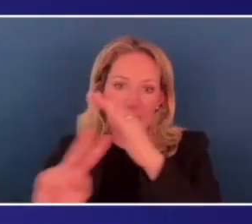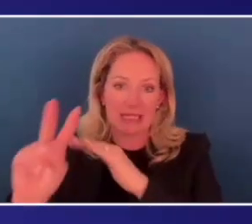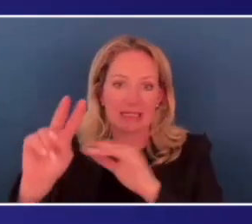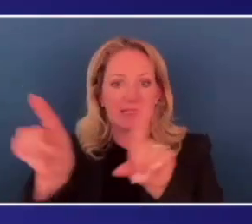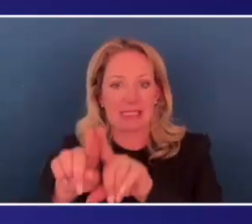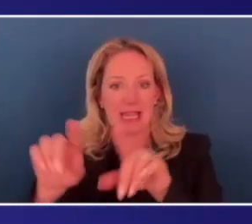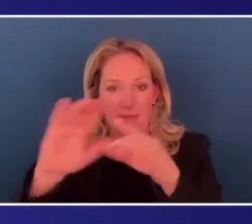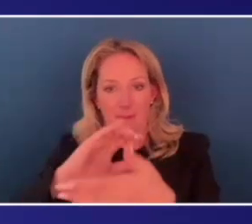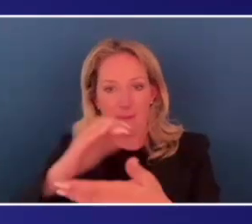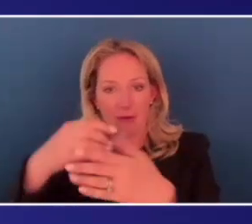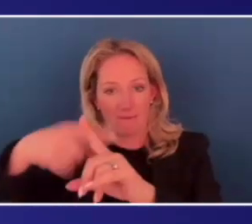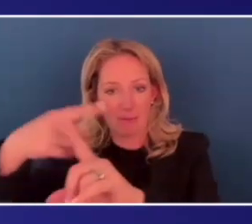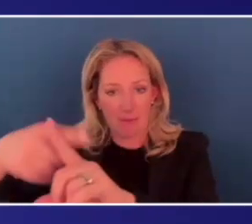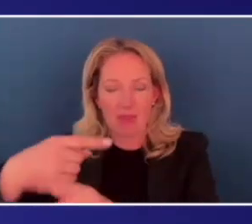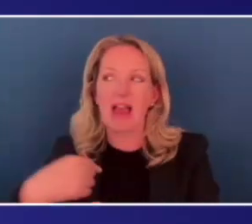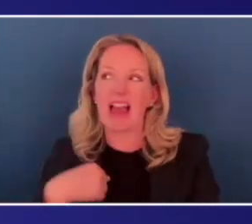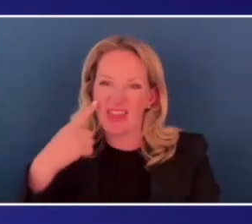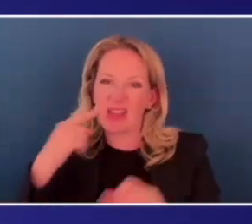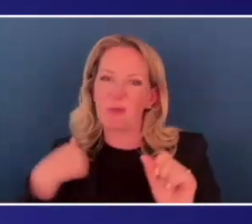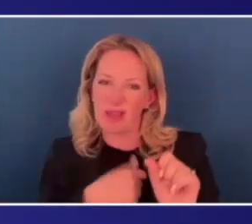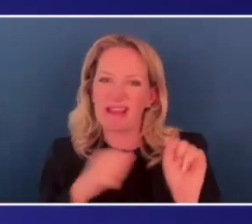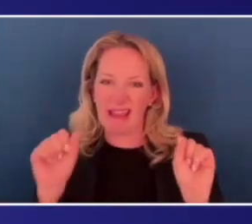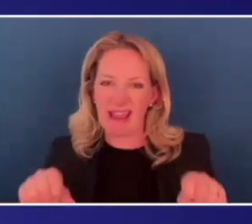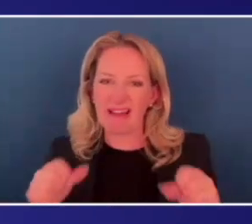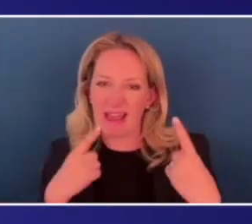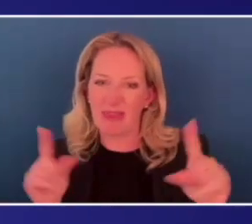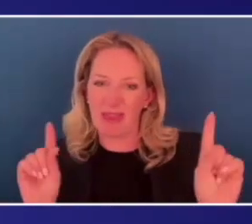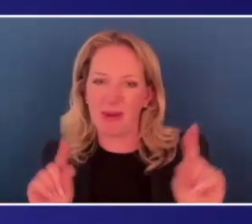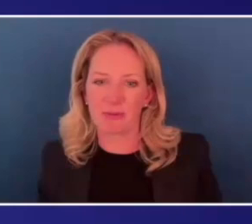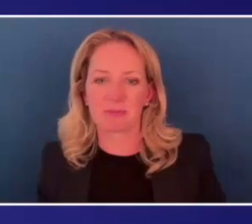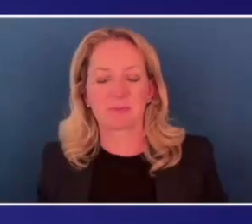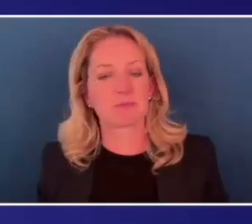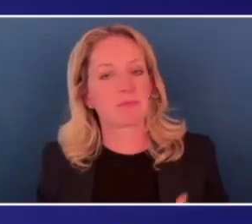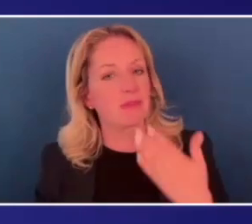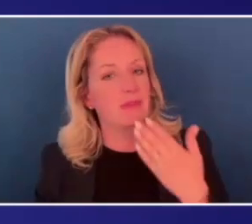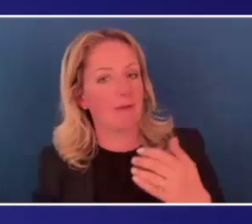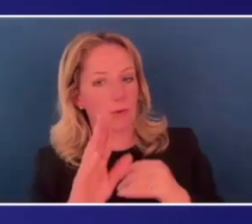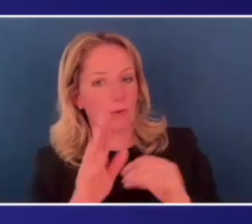Thank you. Thank you. For your comments.